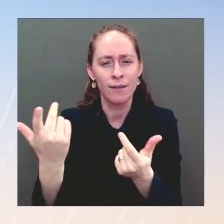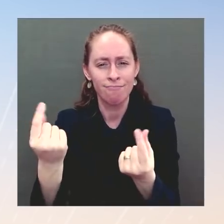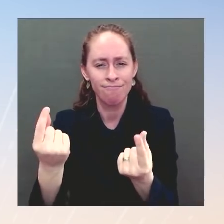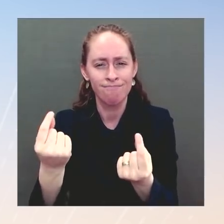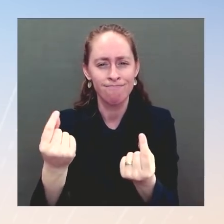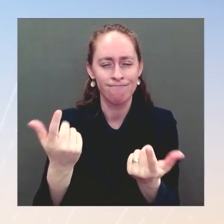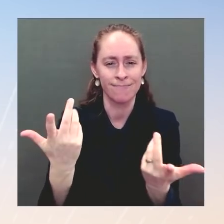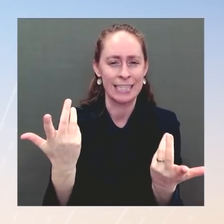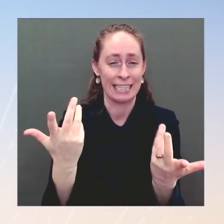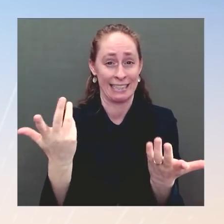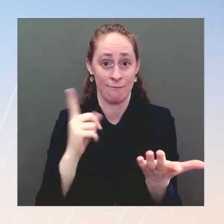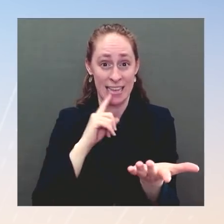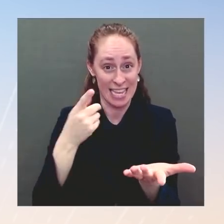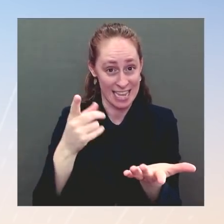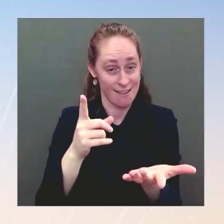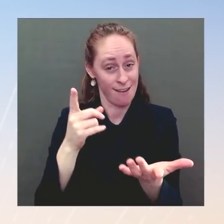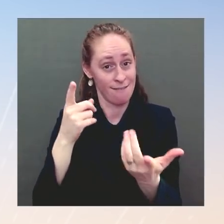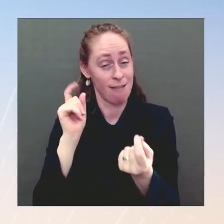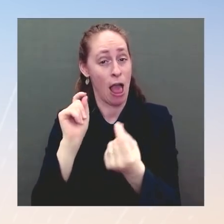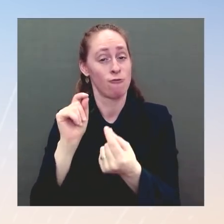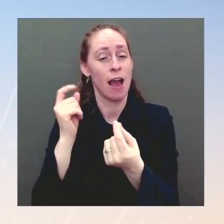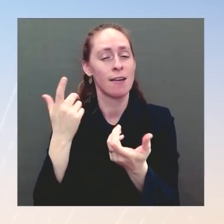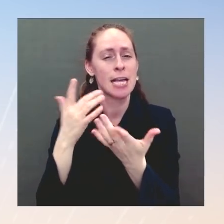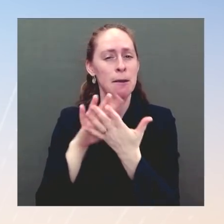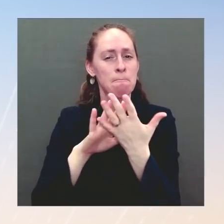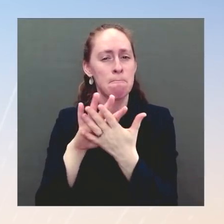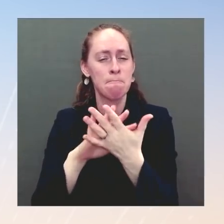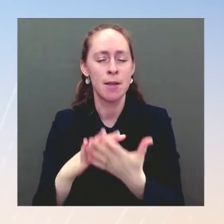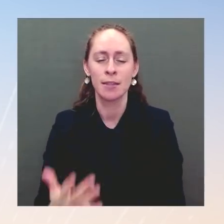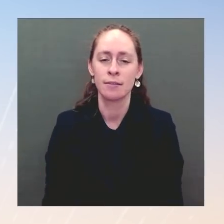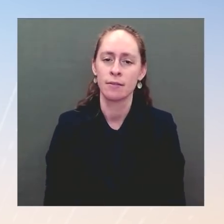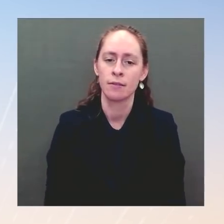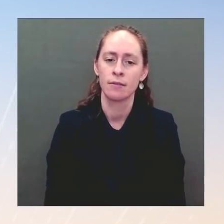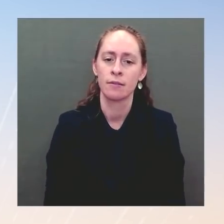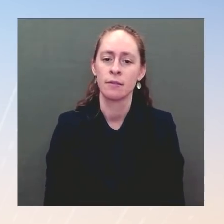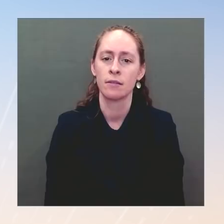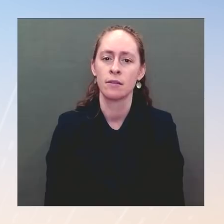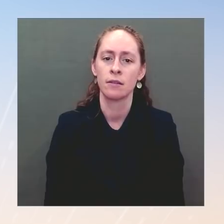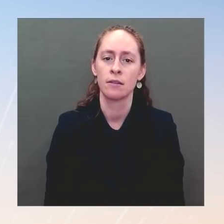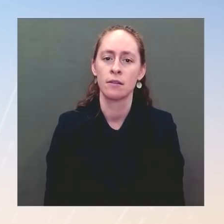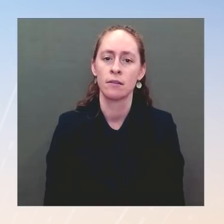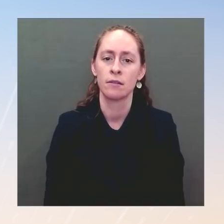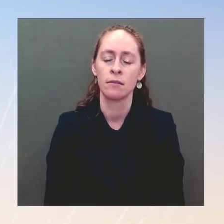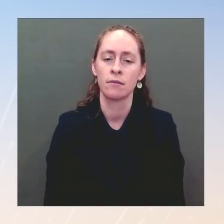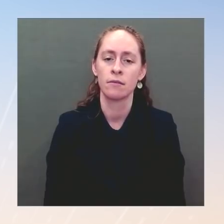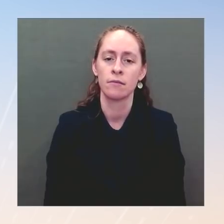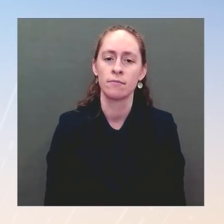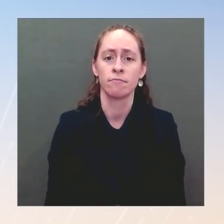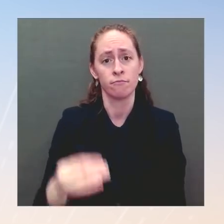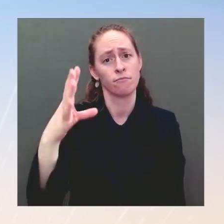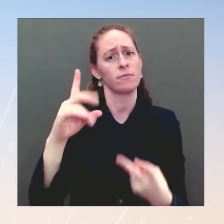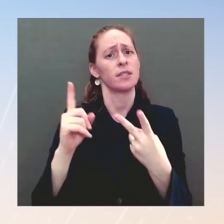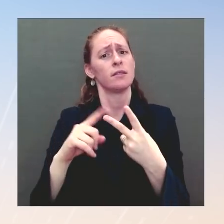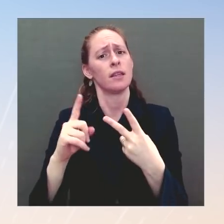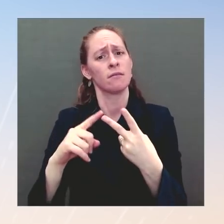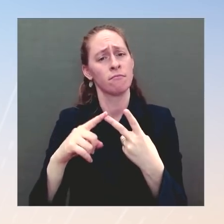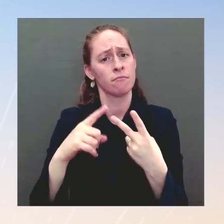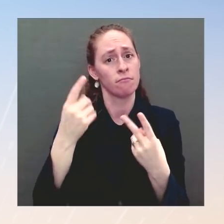to reduce the impact on energy costs for the American people. And that means engaging closely with partners around the world.